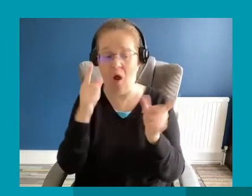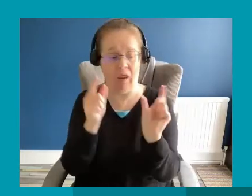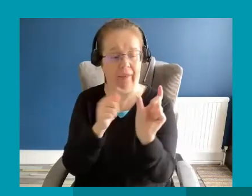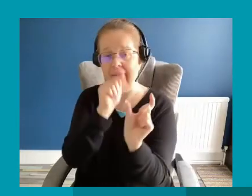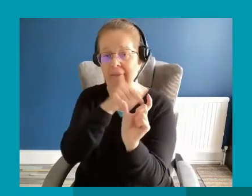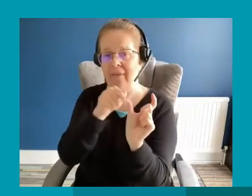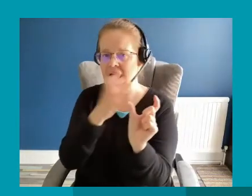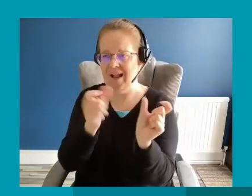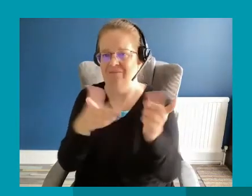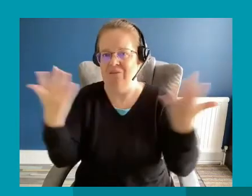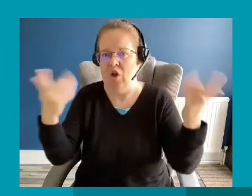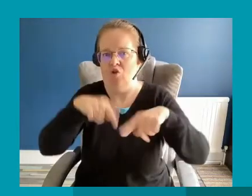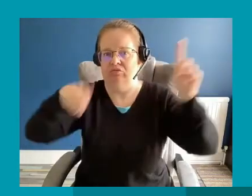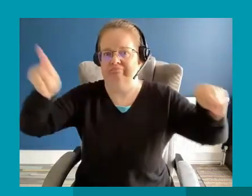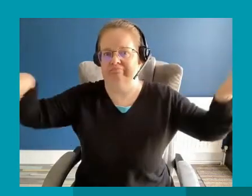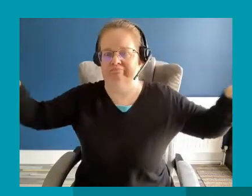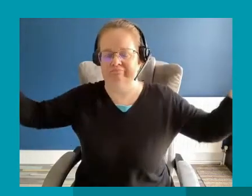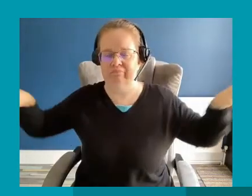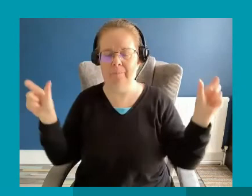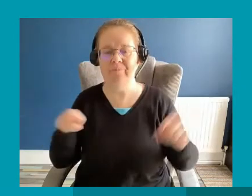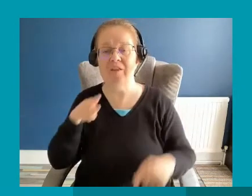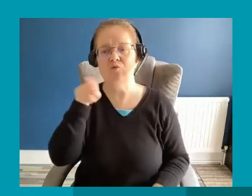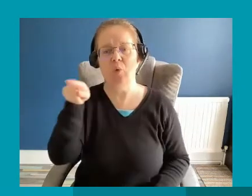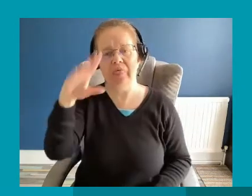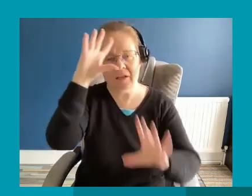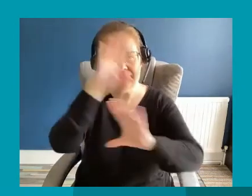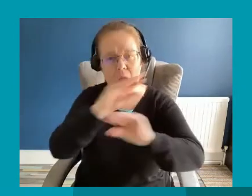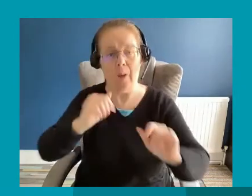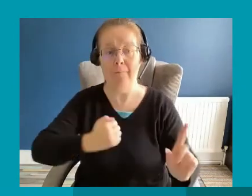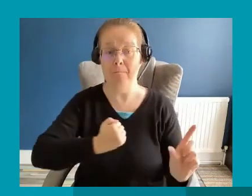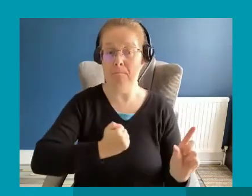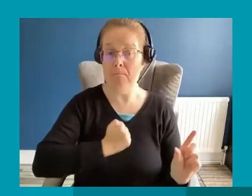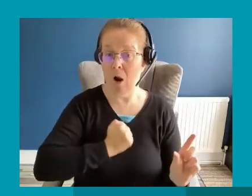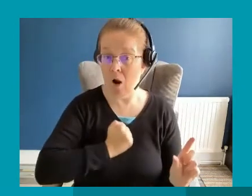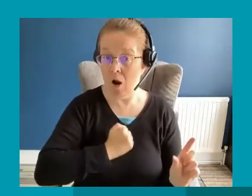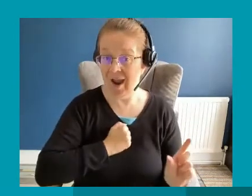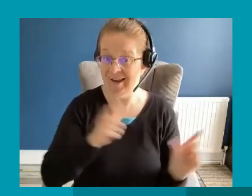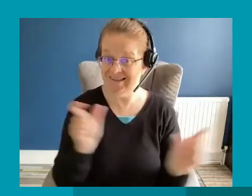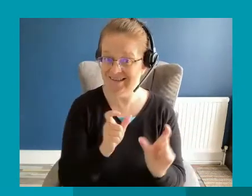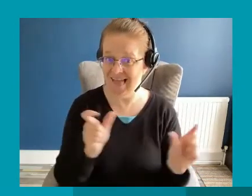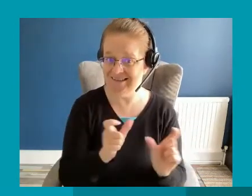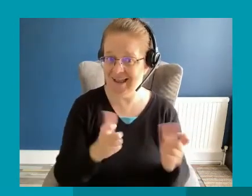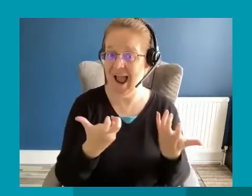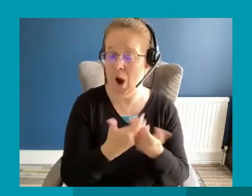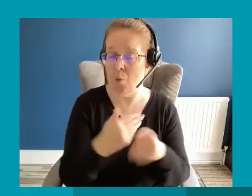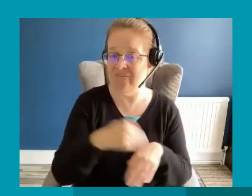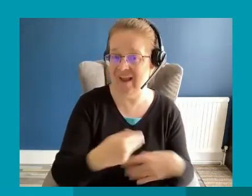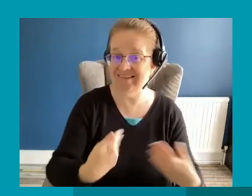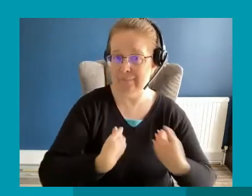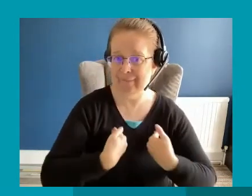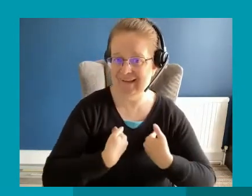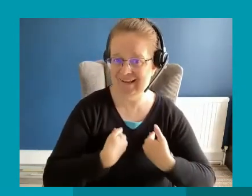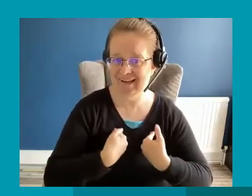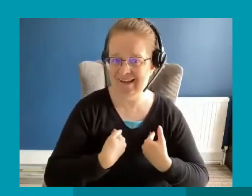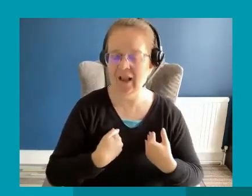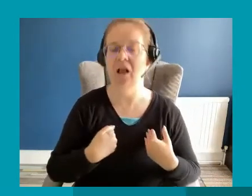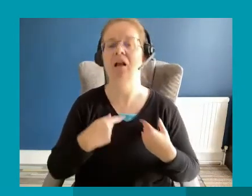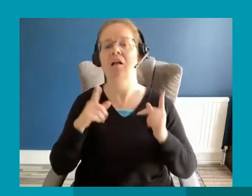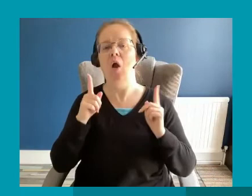so they are informing how their particular dyslexia effects them. But they're also debunking some myths here and